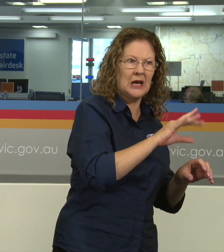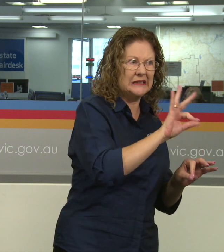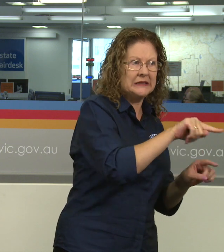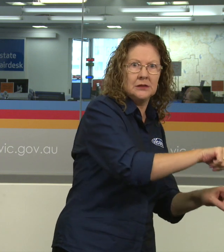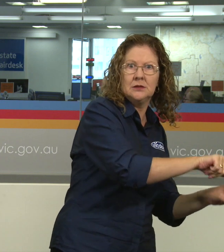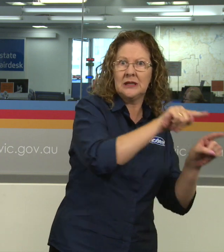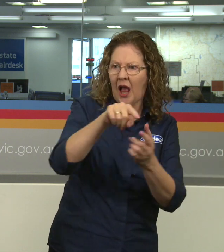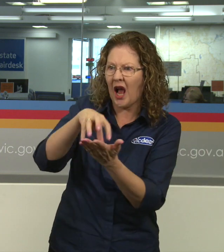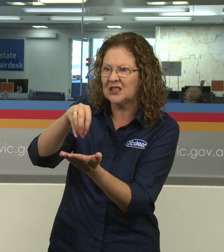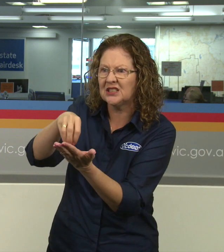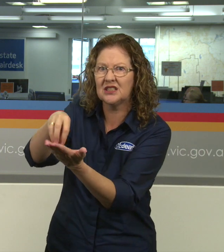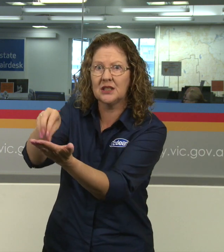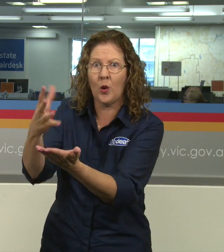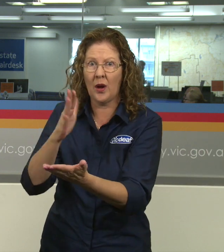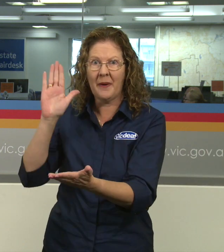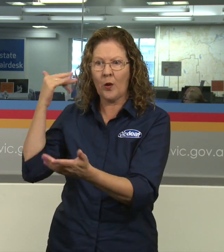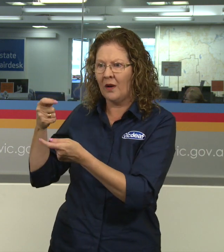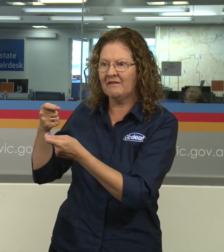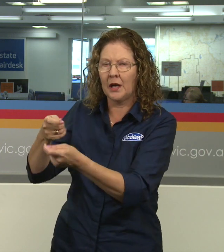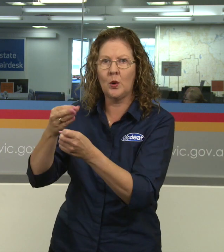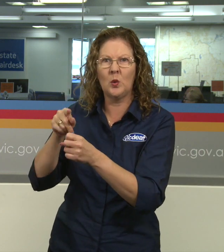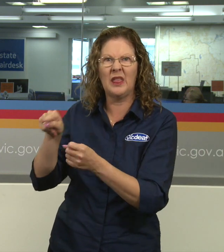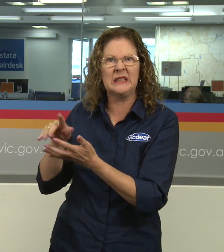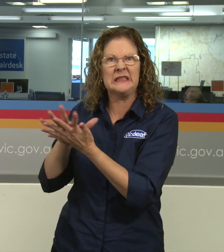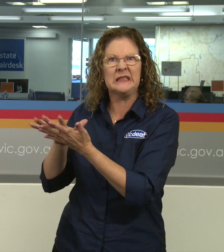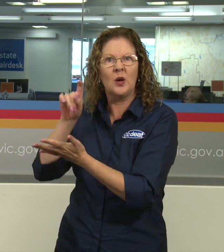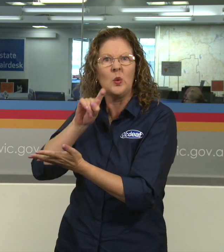irrigated with contaminated water.